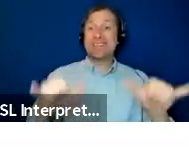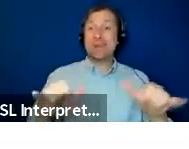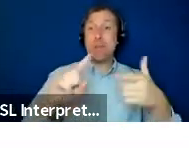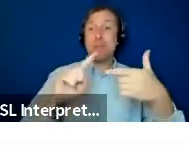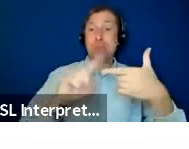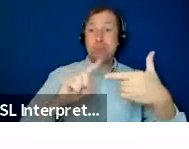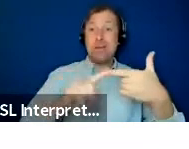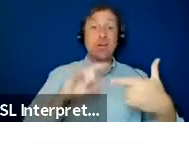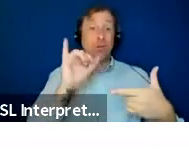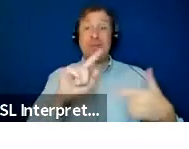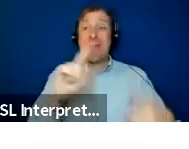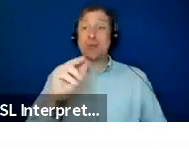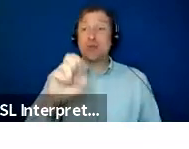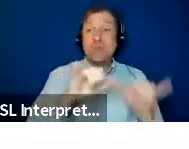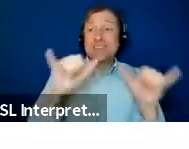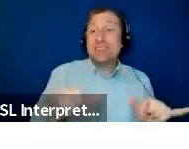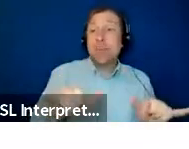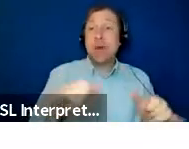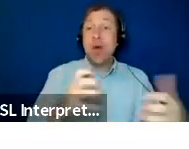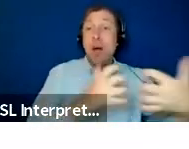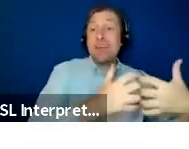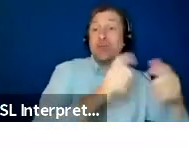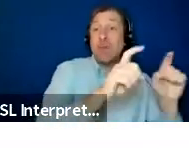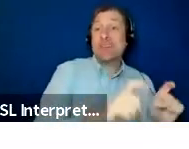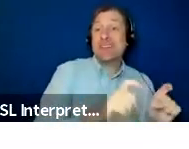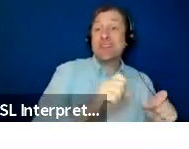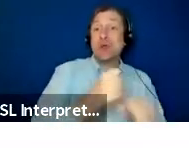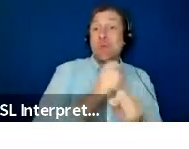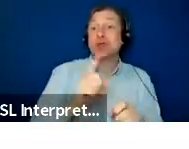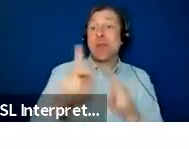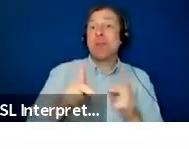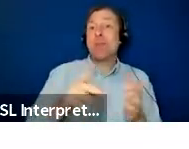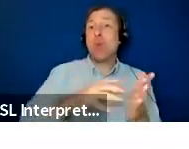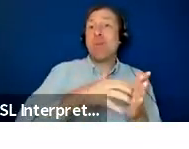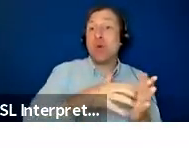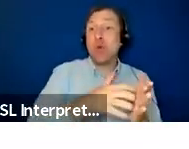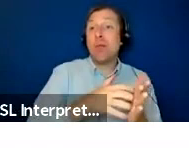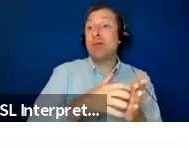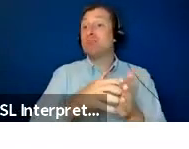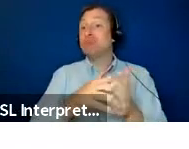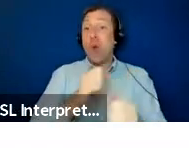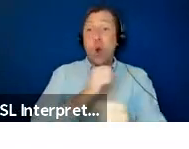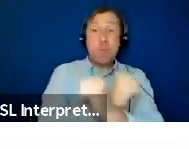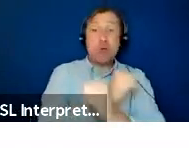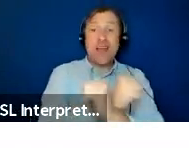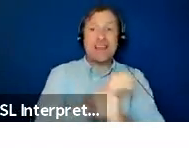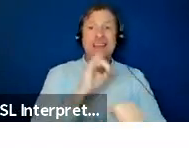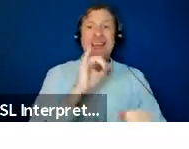to help make sure that performers and others who are particularly vulnerable on set are protected and that access to them is limited as much as possible.